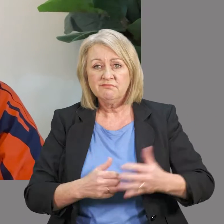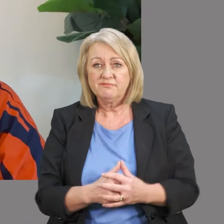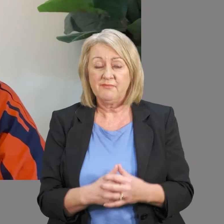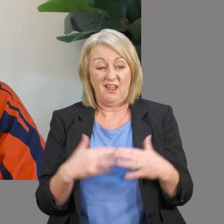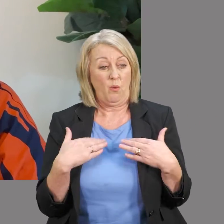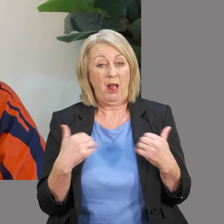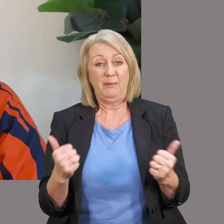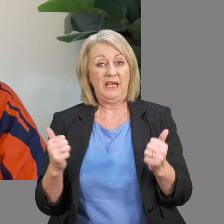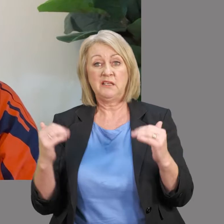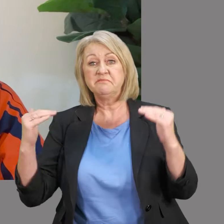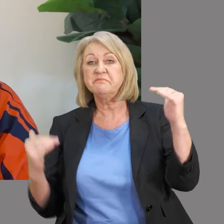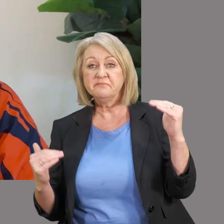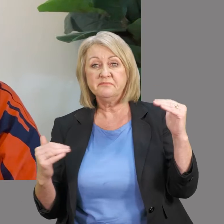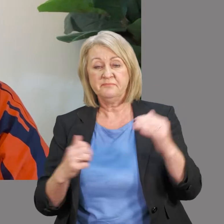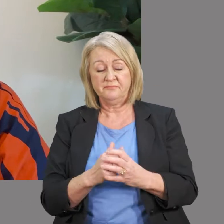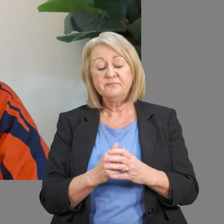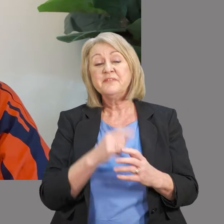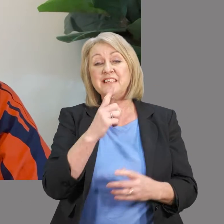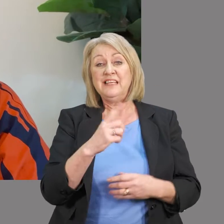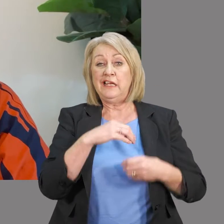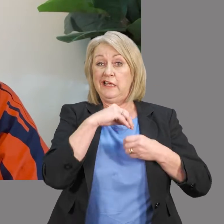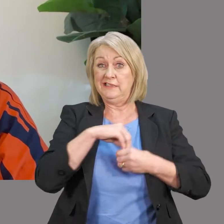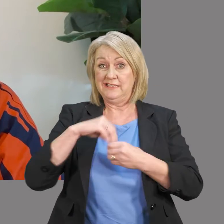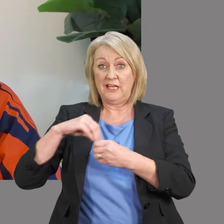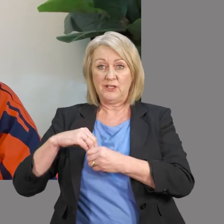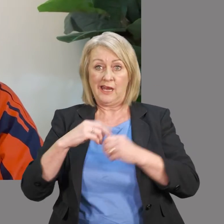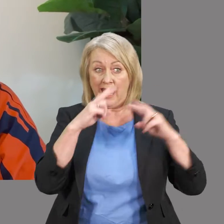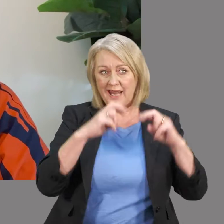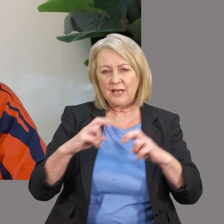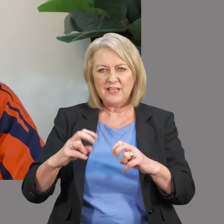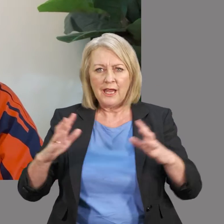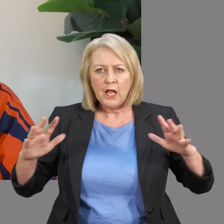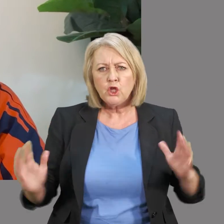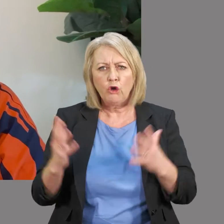Within maternal health, intersectionality analysis encourages consideration of women